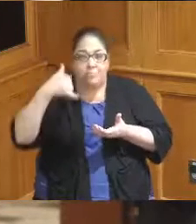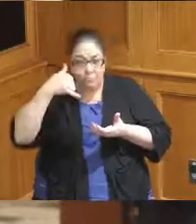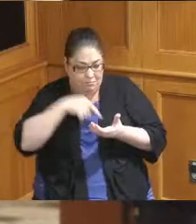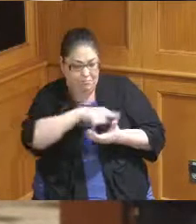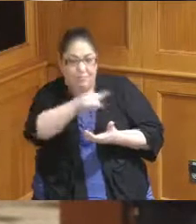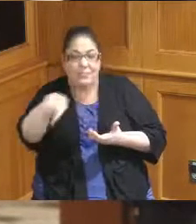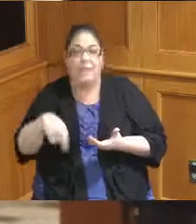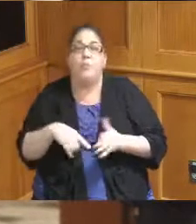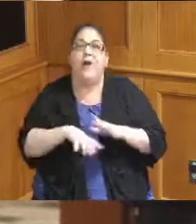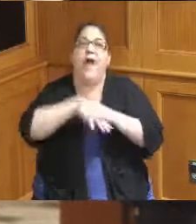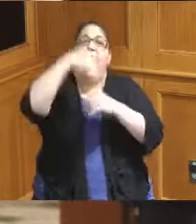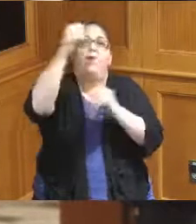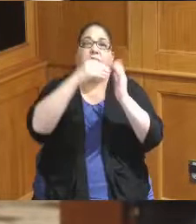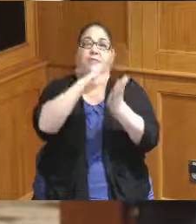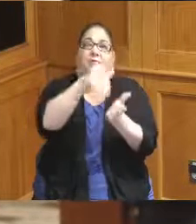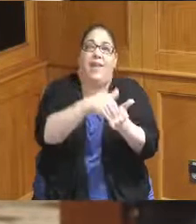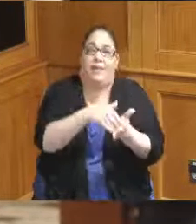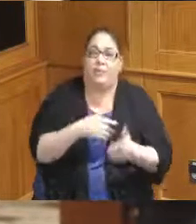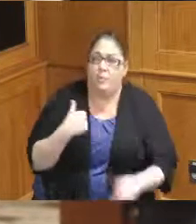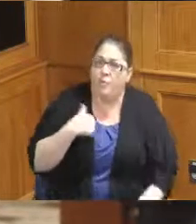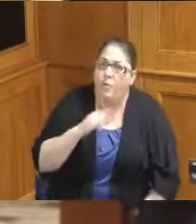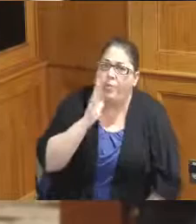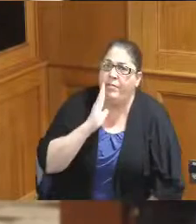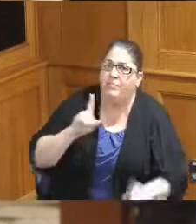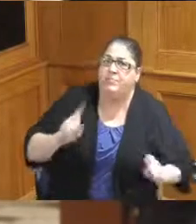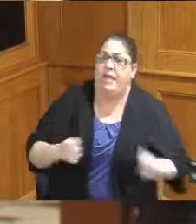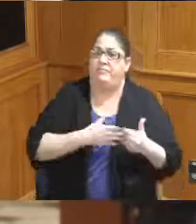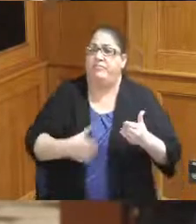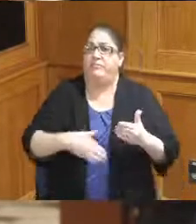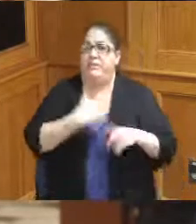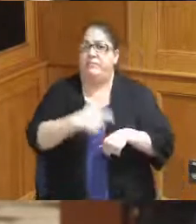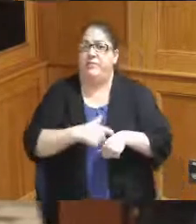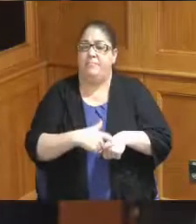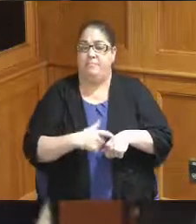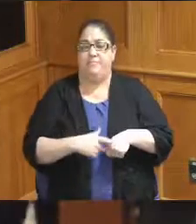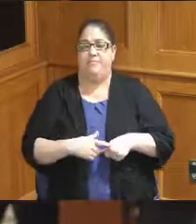the the things that you know we certainly will do from this point forward is to test to make sure